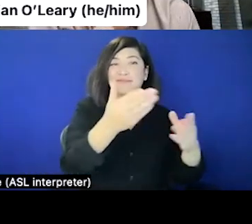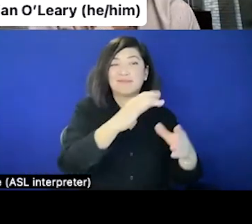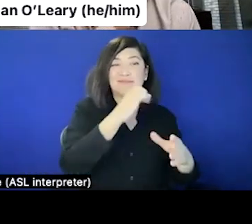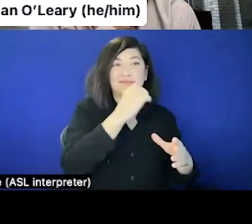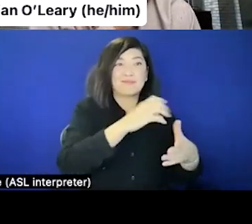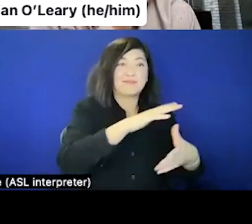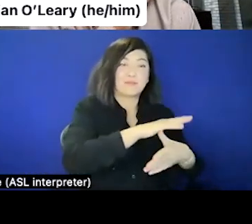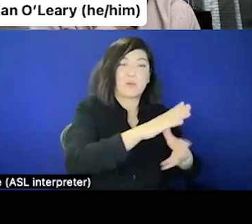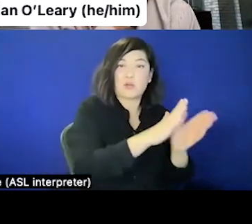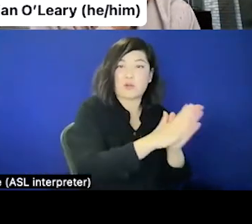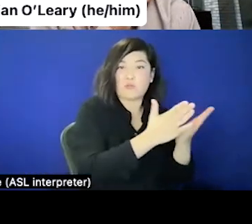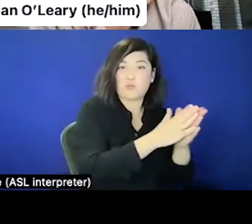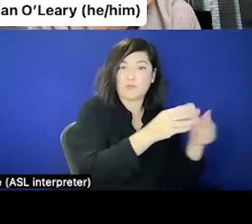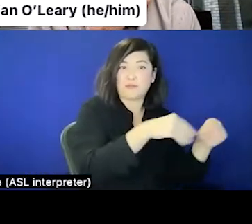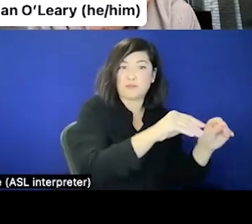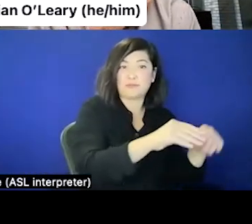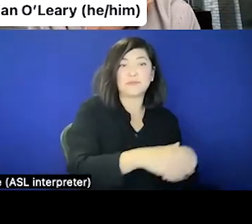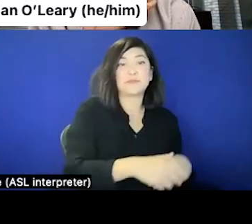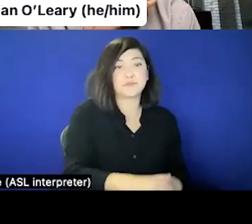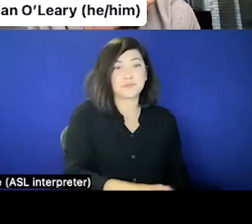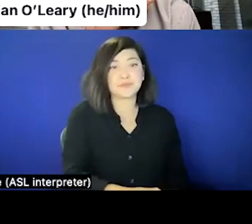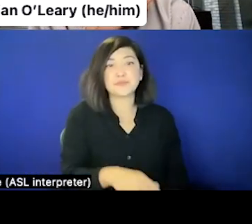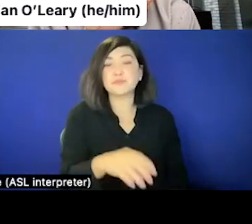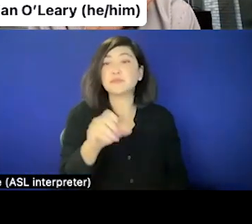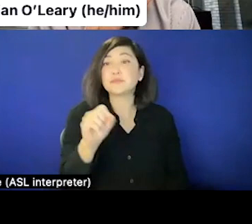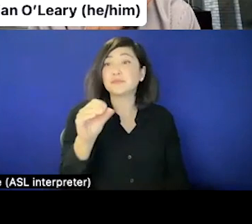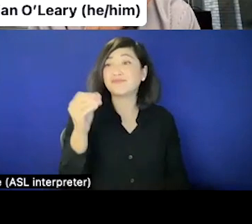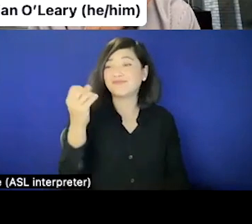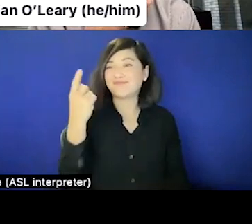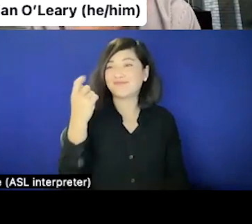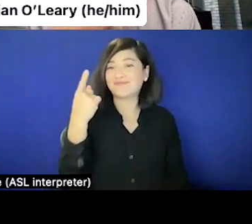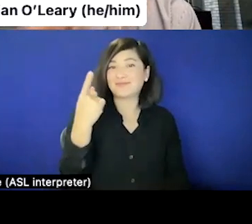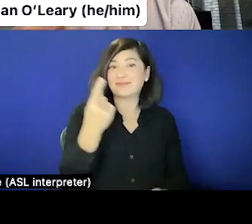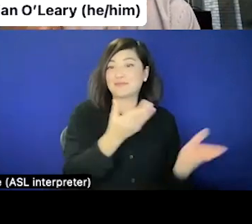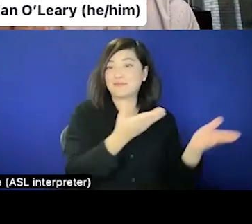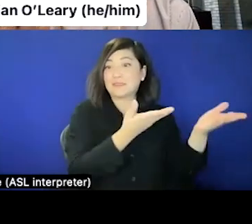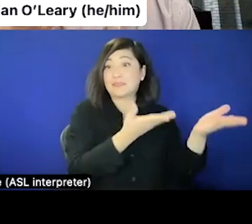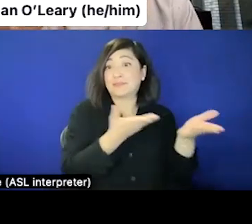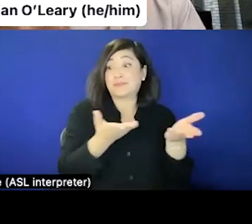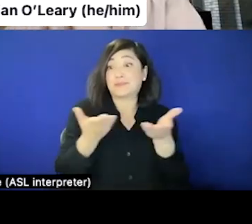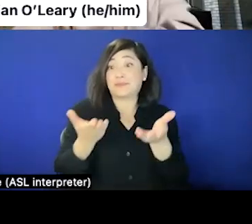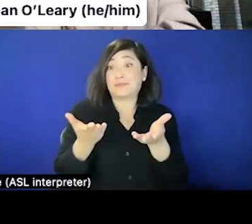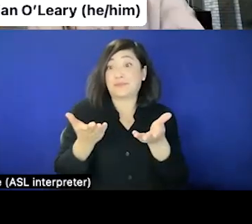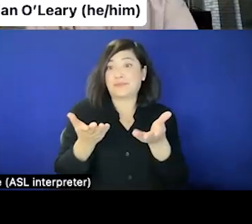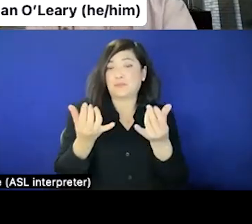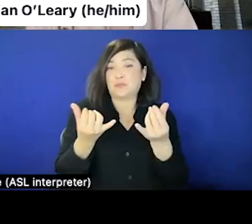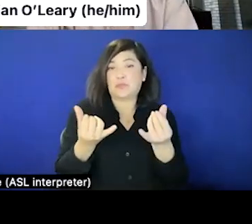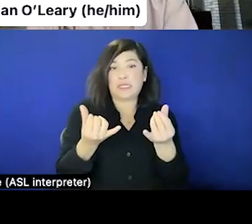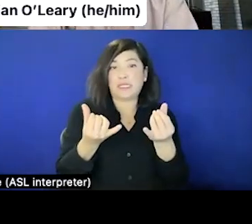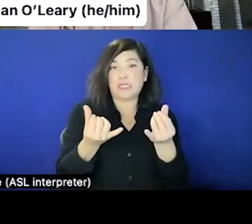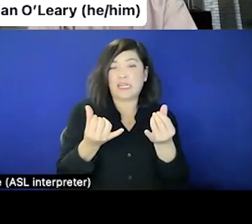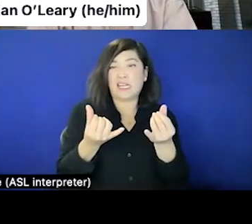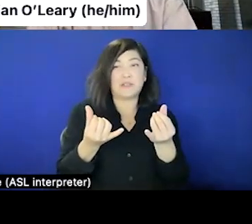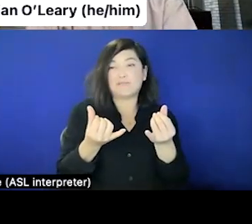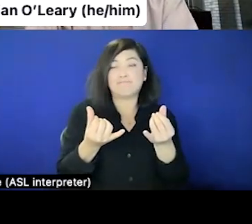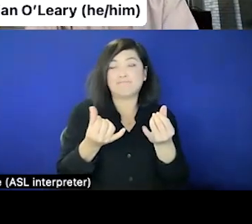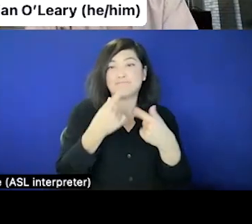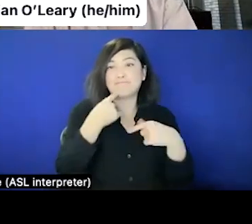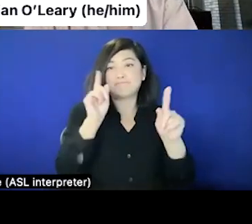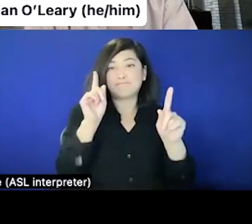So it falls short in a variety of different ways. The legacy systems, the ones that are in place